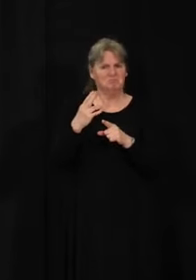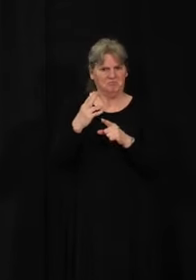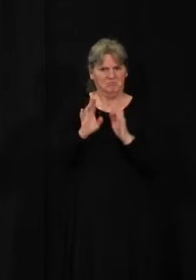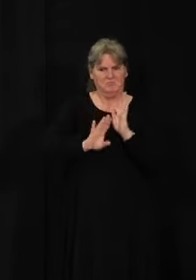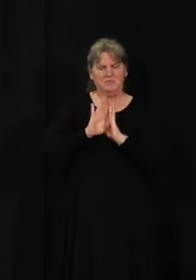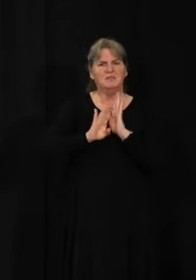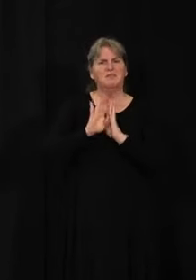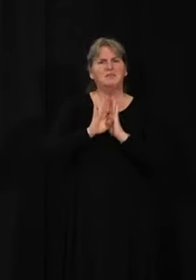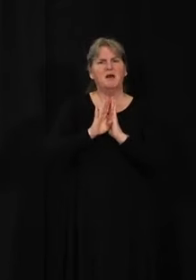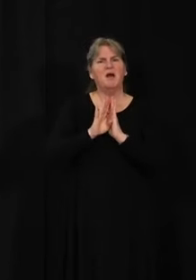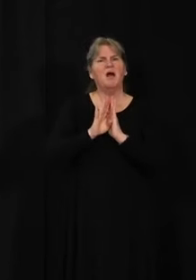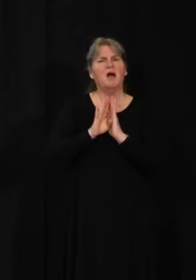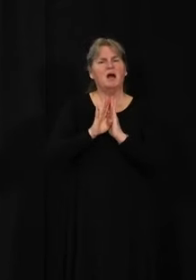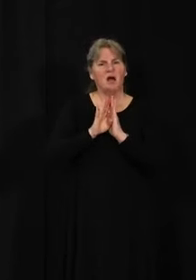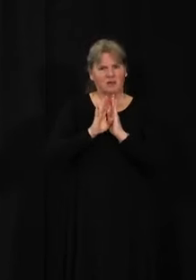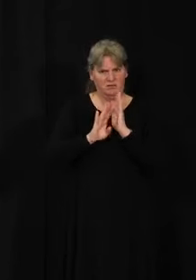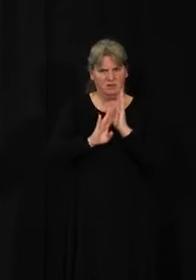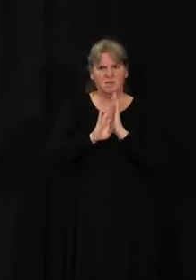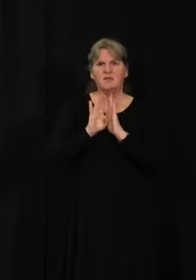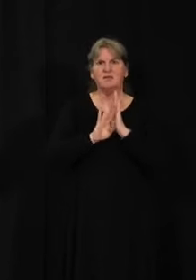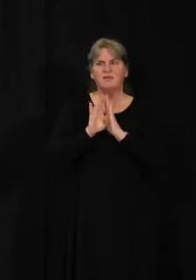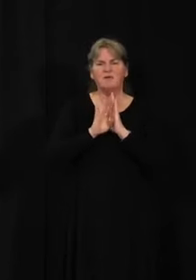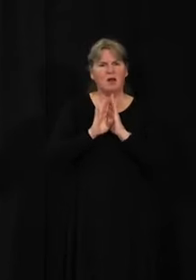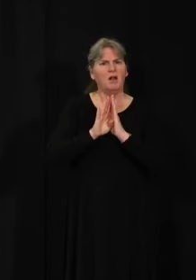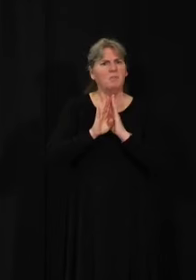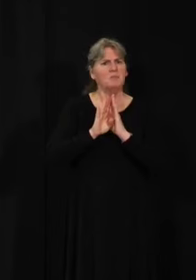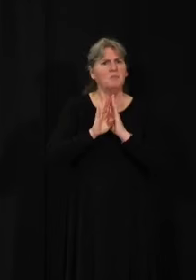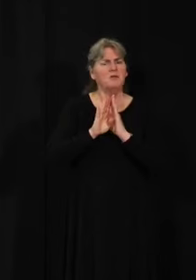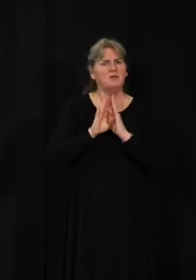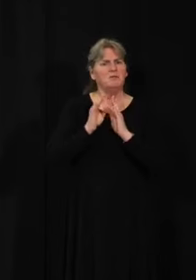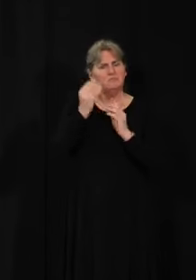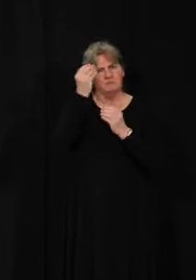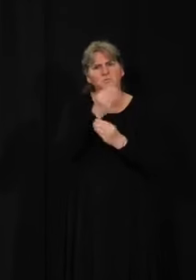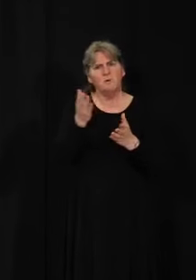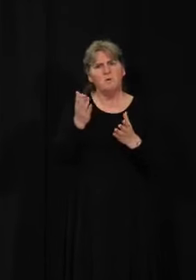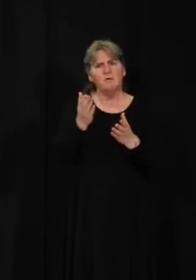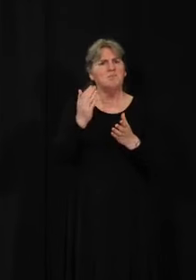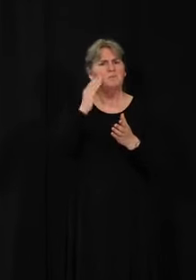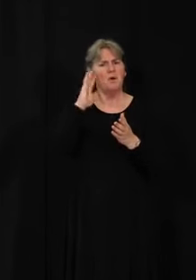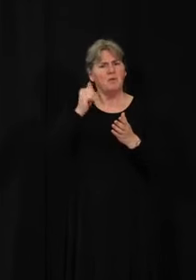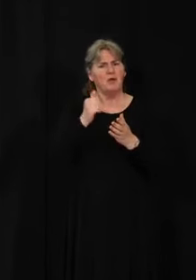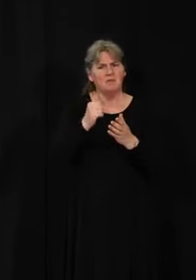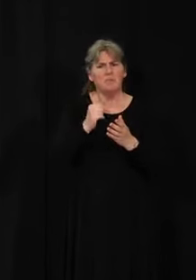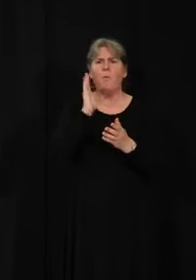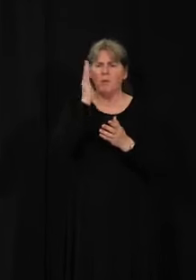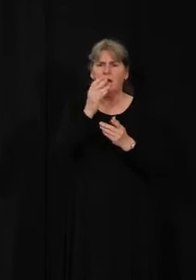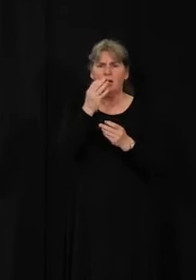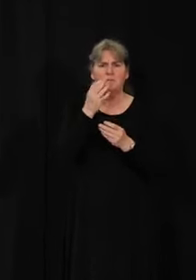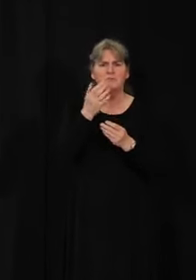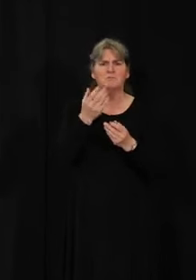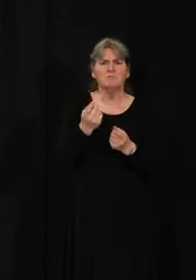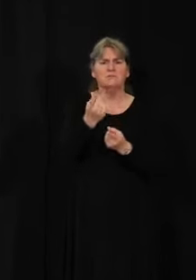opportunity for future scrutiny of the year's budget and we are still committed to that.